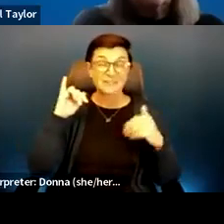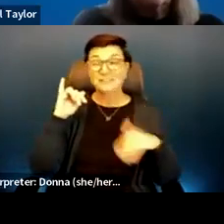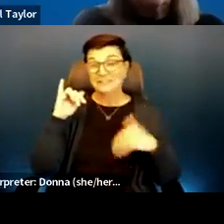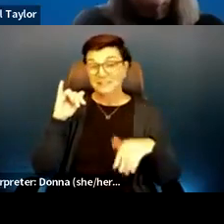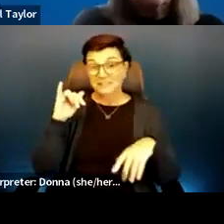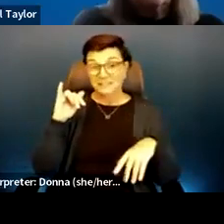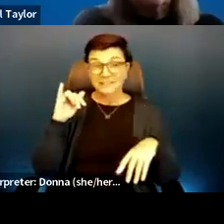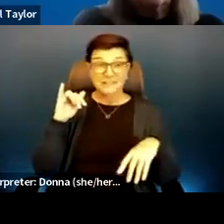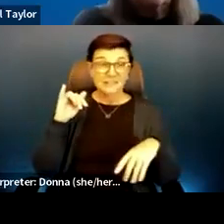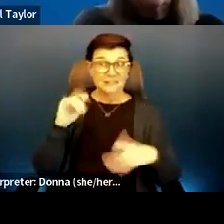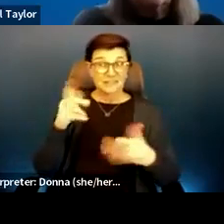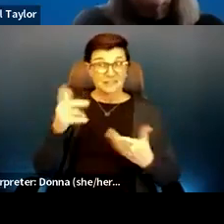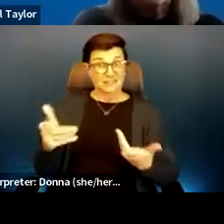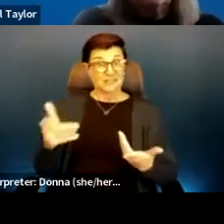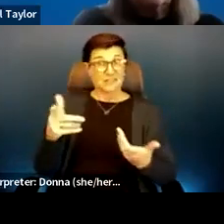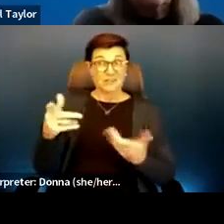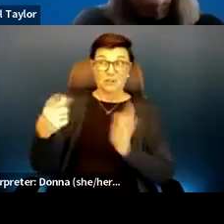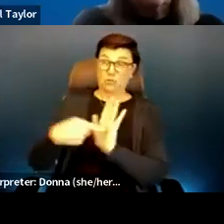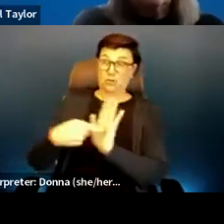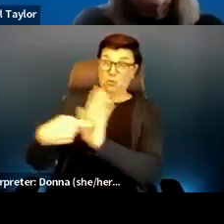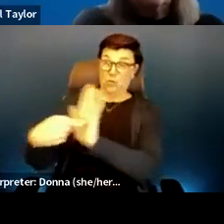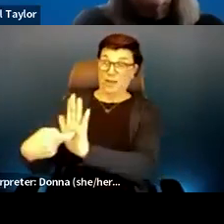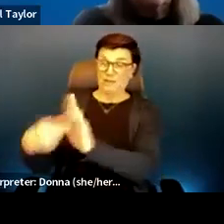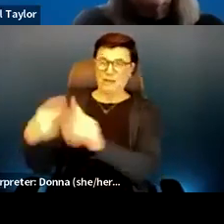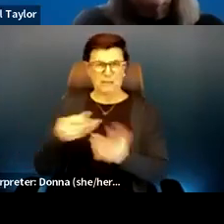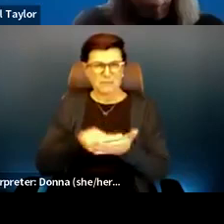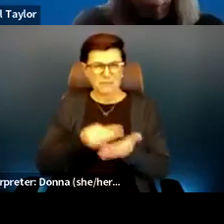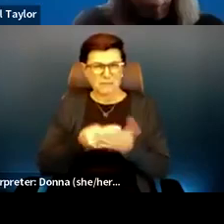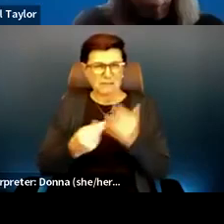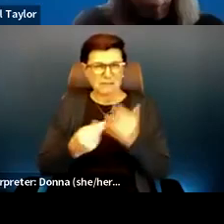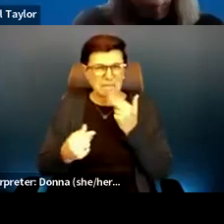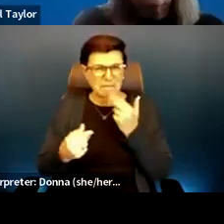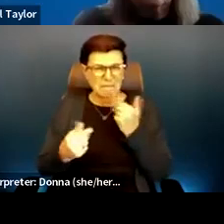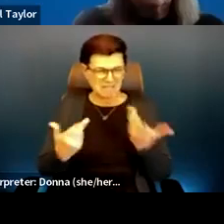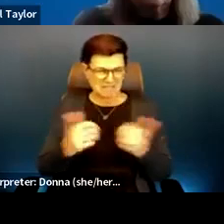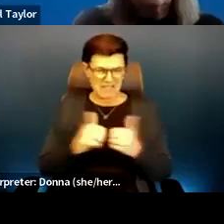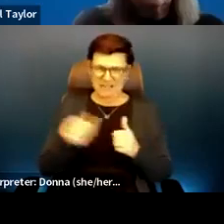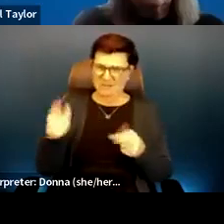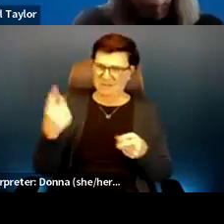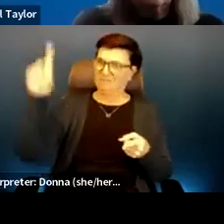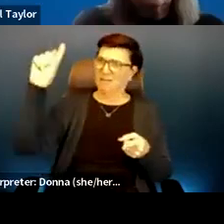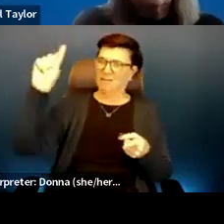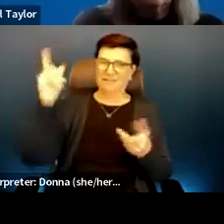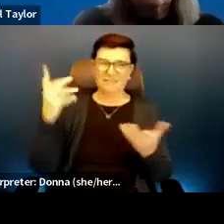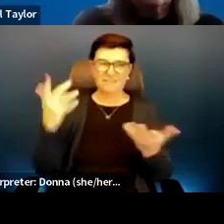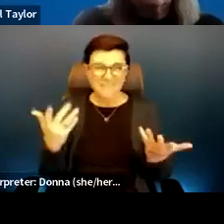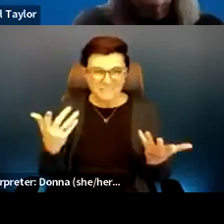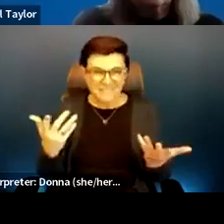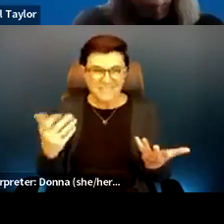to our responsibilities for one out of every eight of the people living in the country, but certainly one